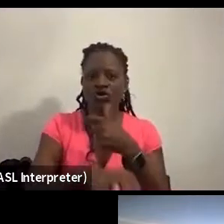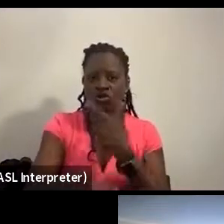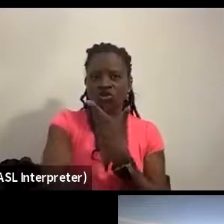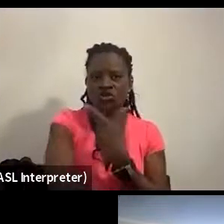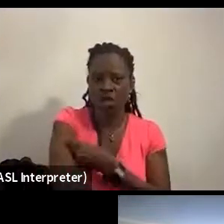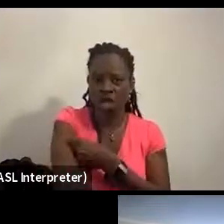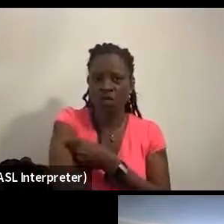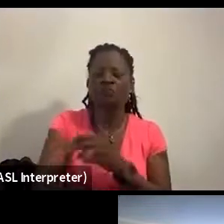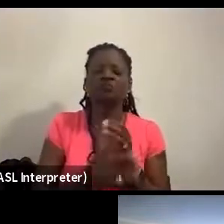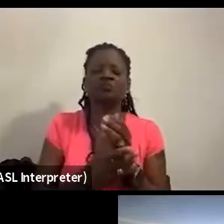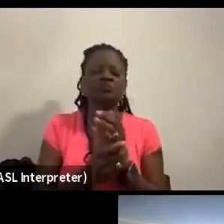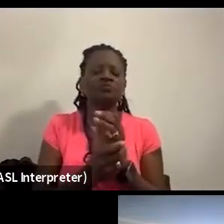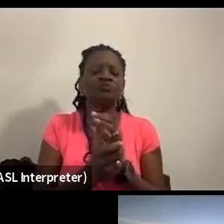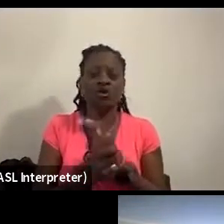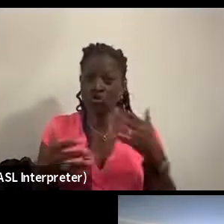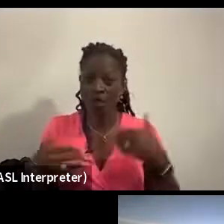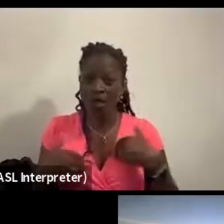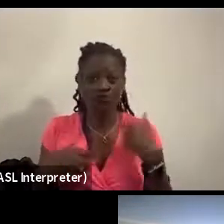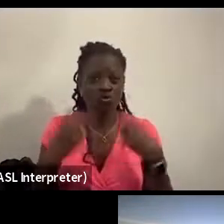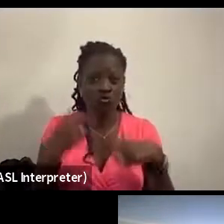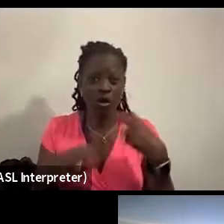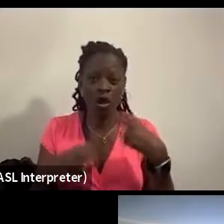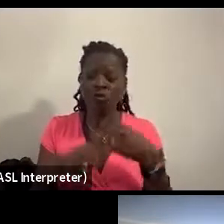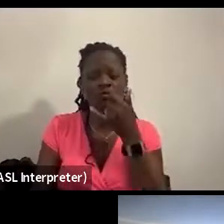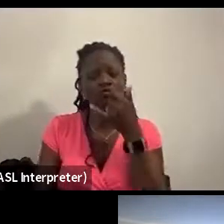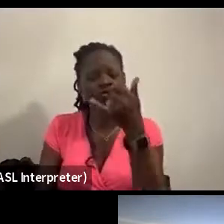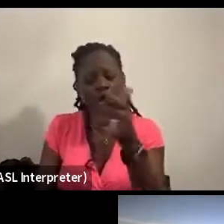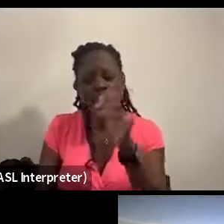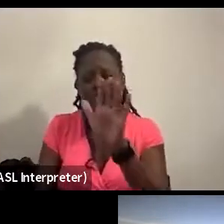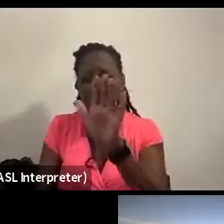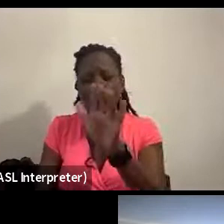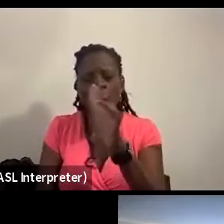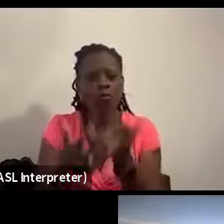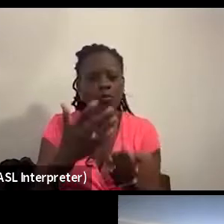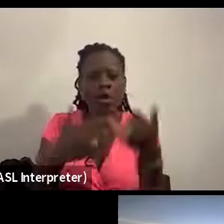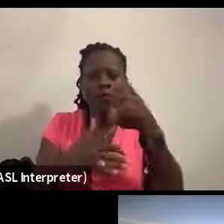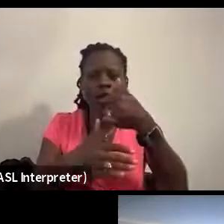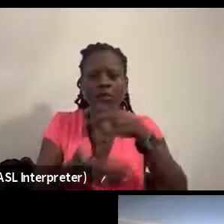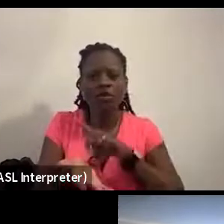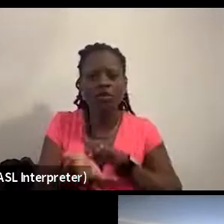or if there are significant concerns, then local emergency room.